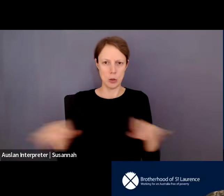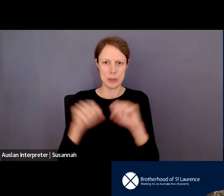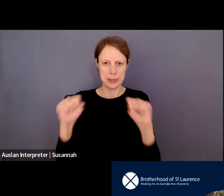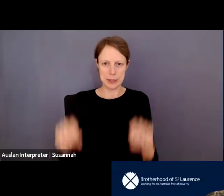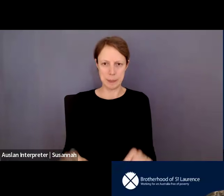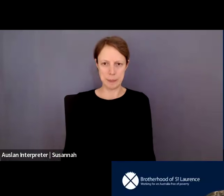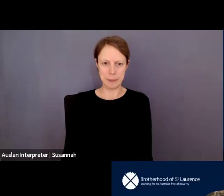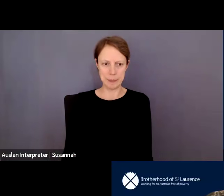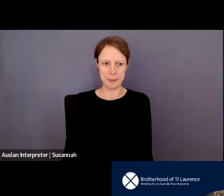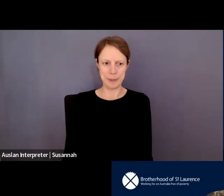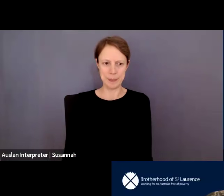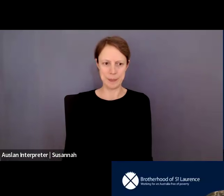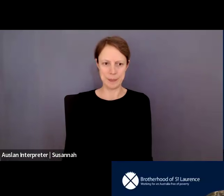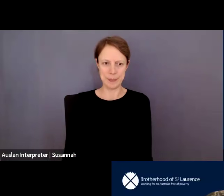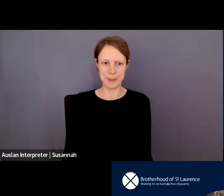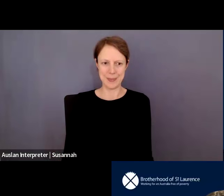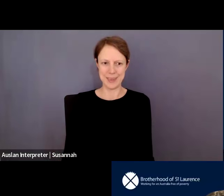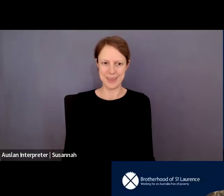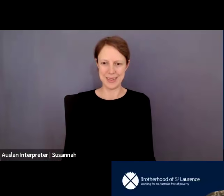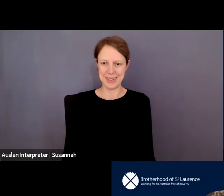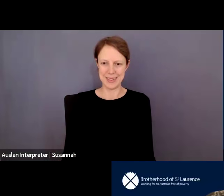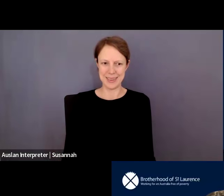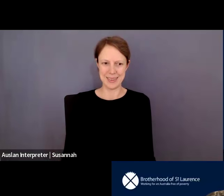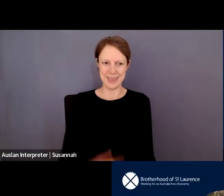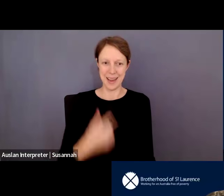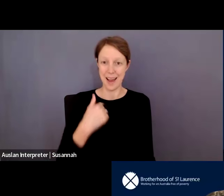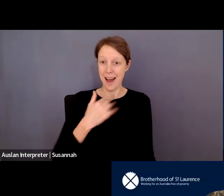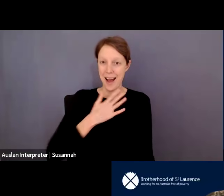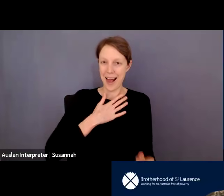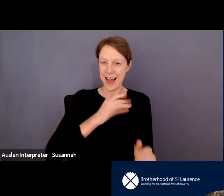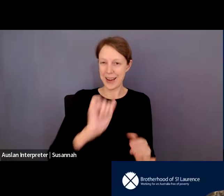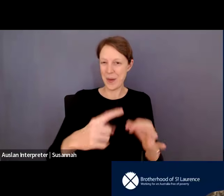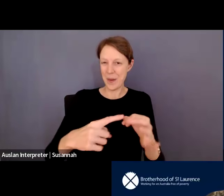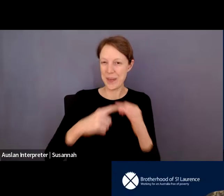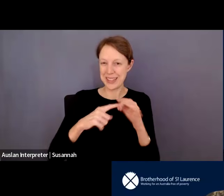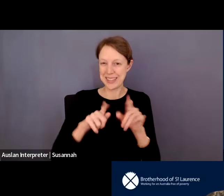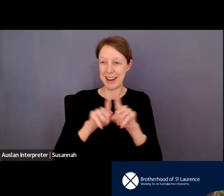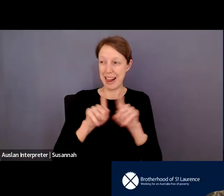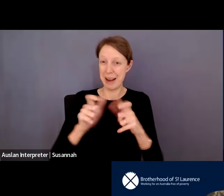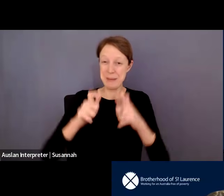I like the way the question is, like, tell us all the things. It's a huge, huge scope of